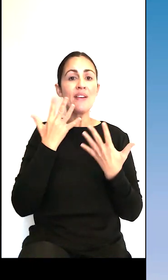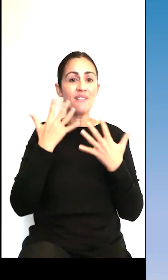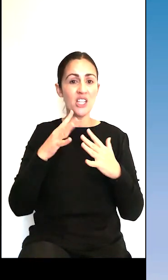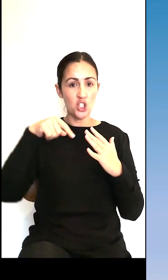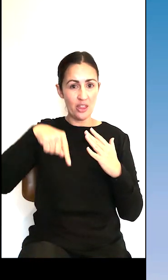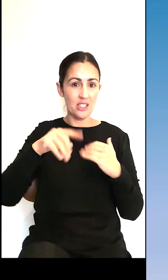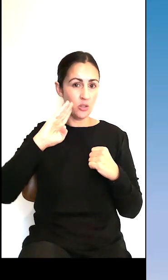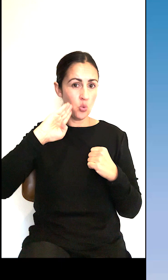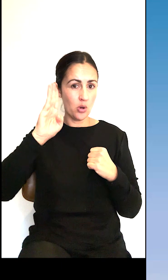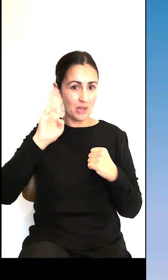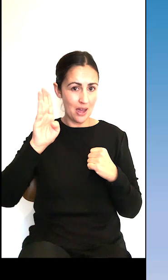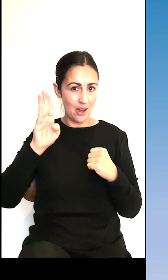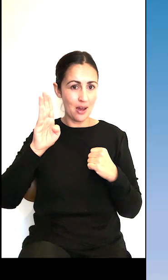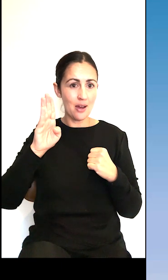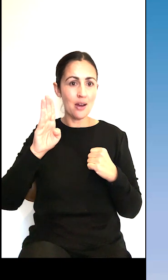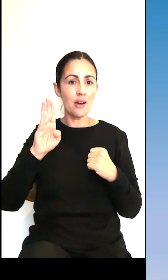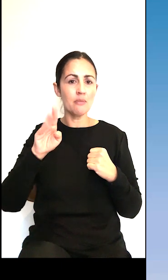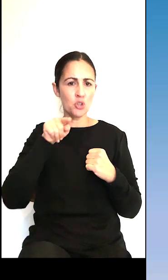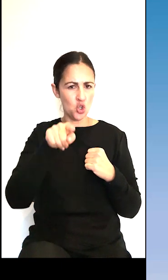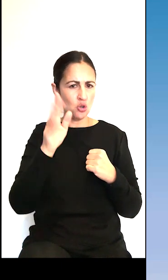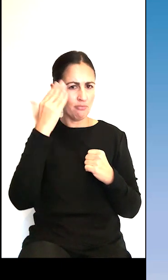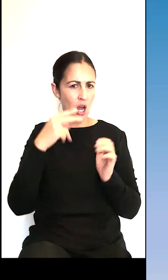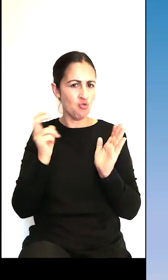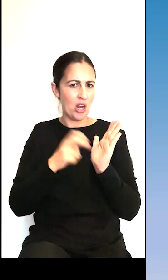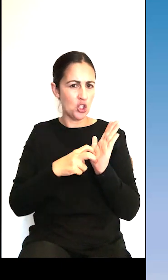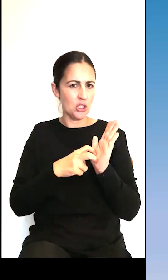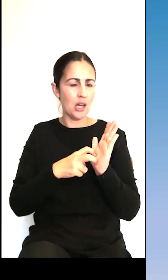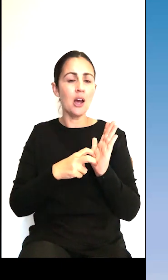with everybody who has registered with some FAQs that we've had,